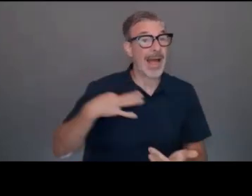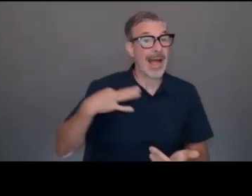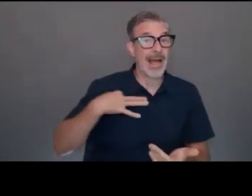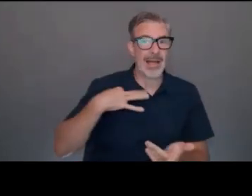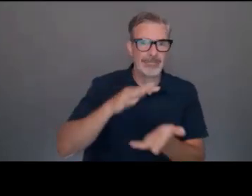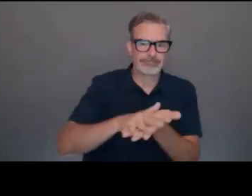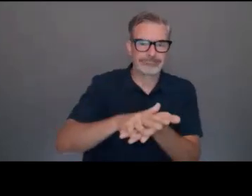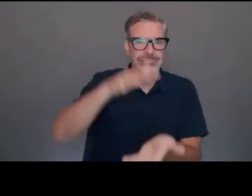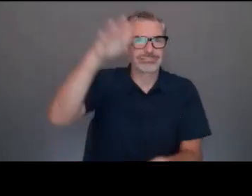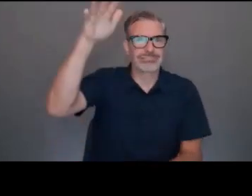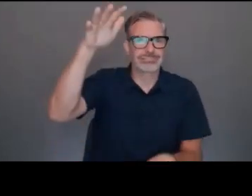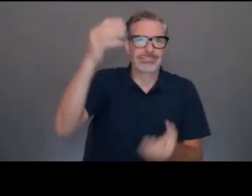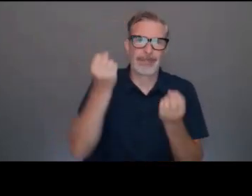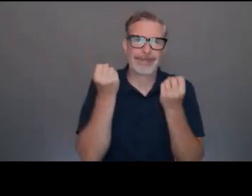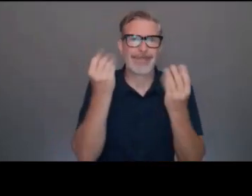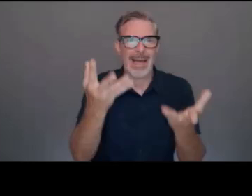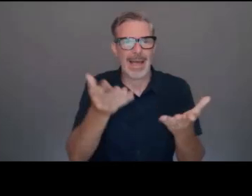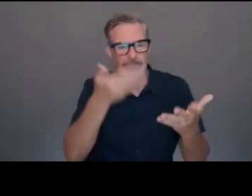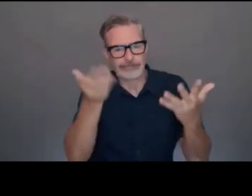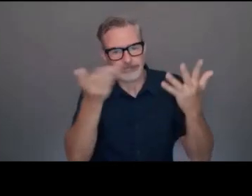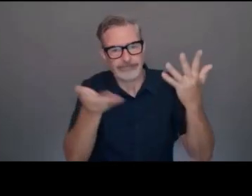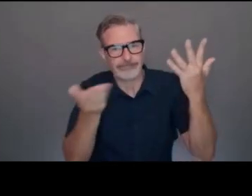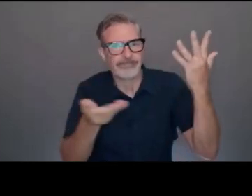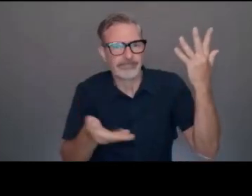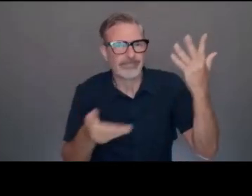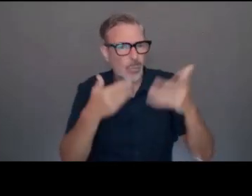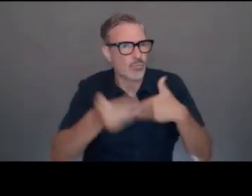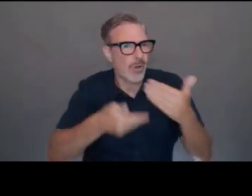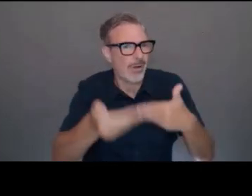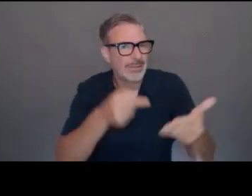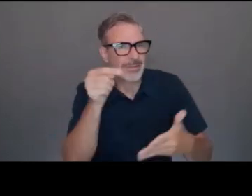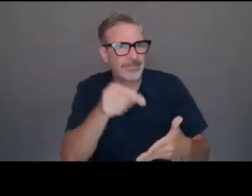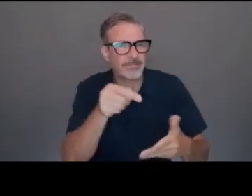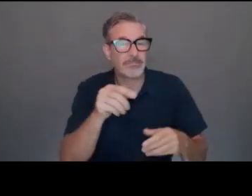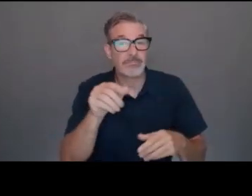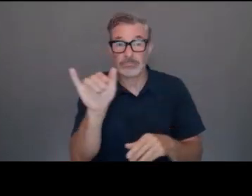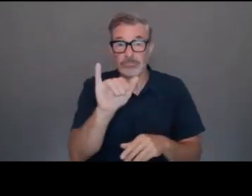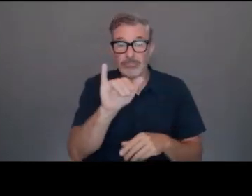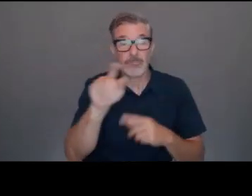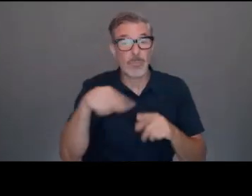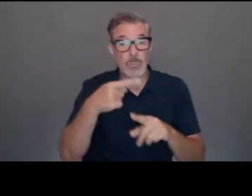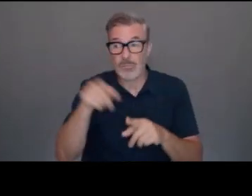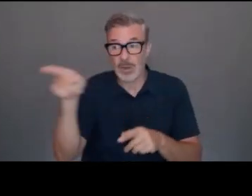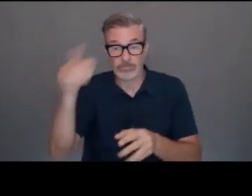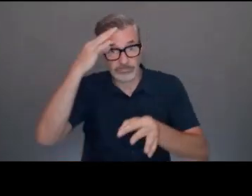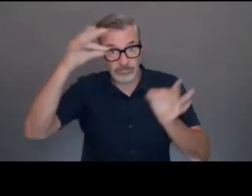As always, we release the results as soon as we are able to when they are finalized,